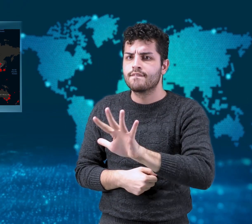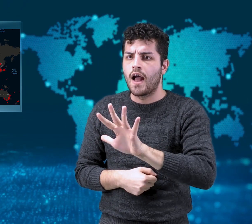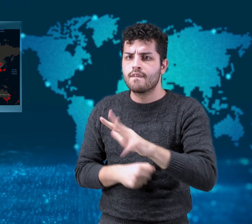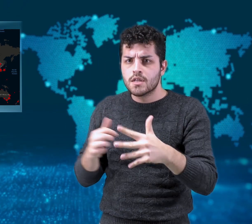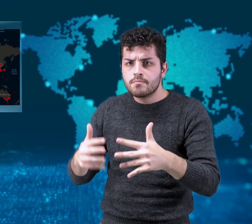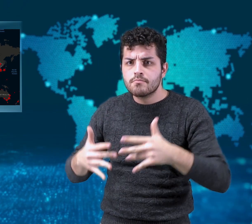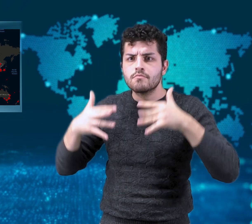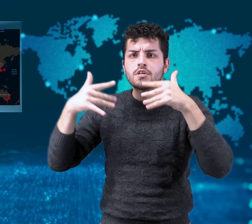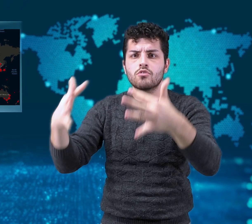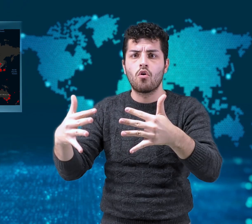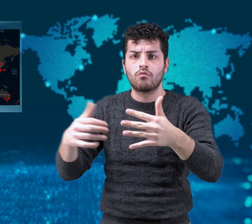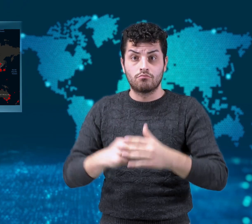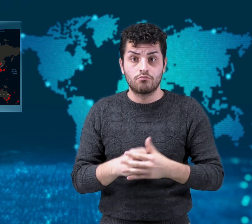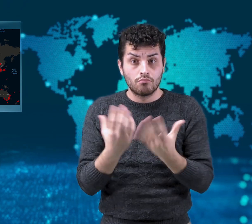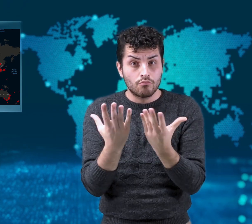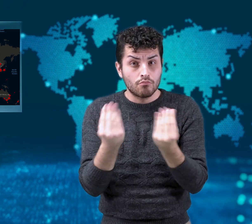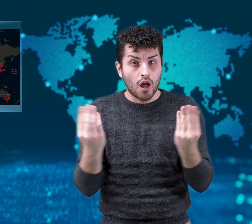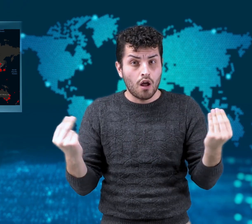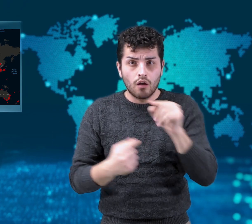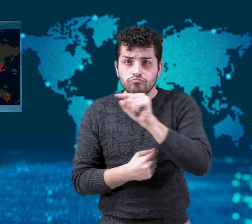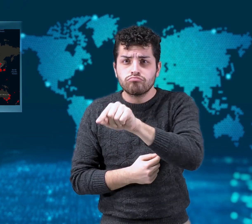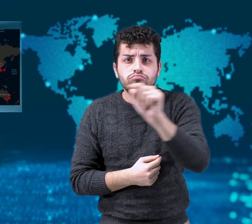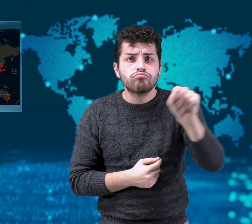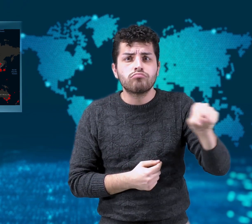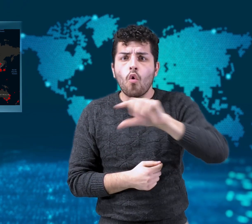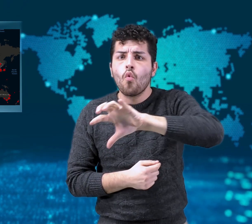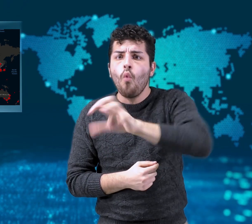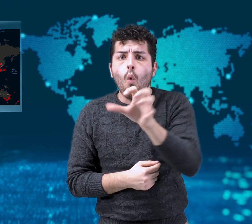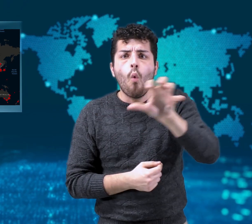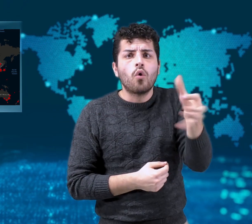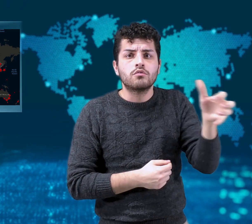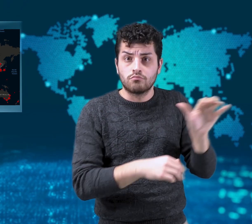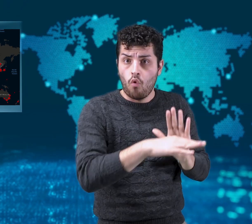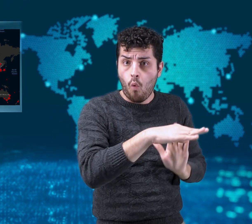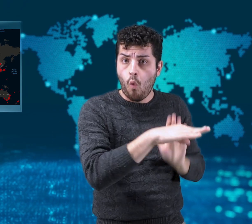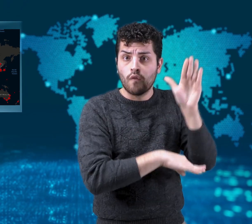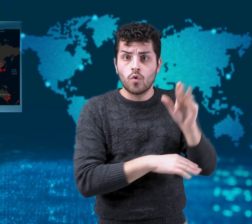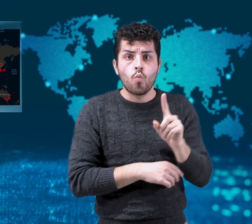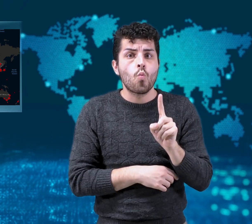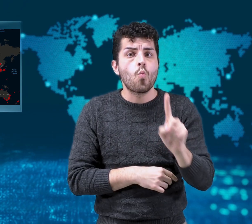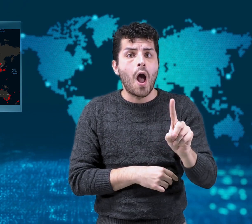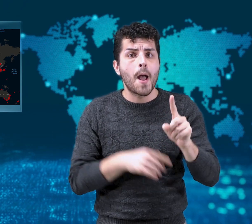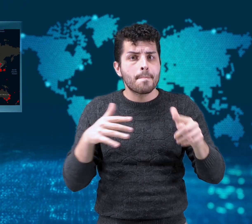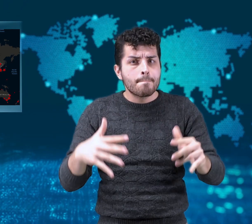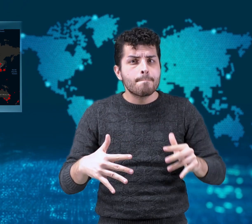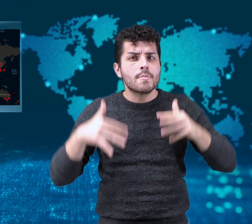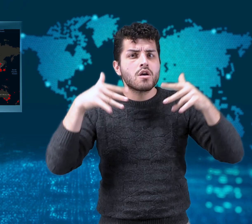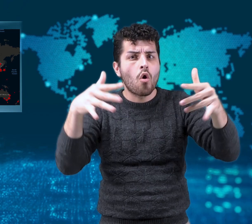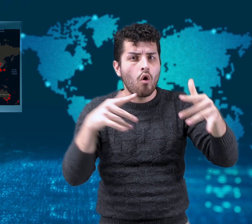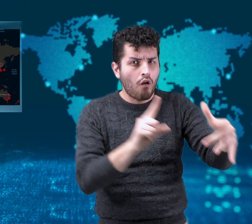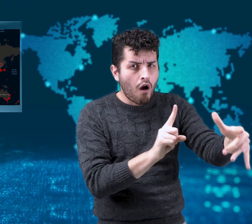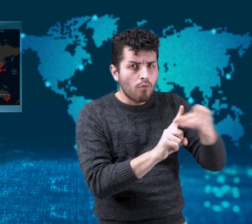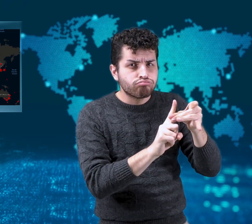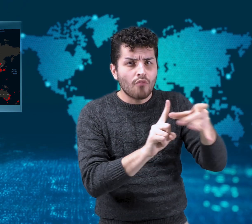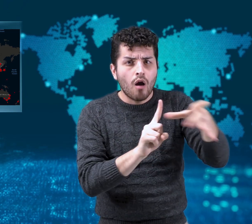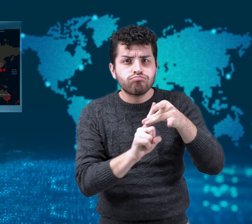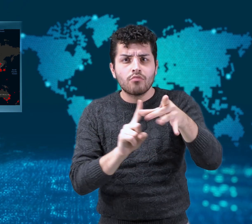India has 8 million, and Brazil has at least 5 million.